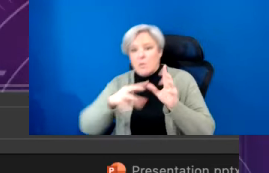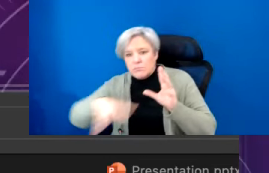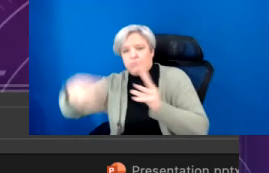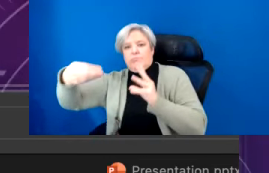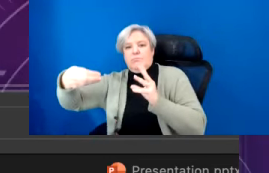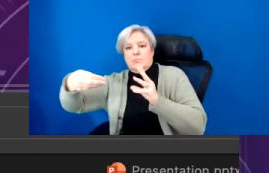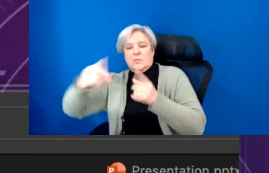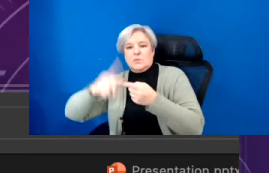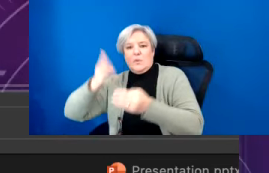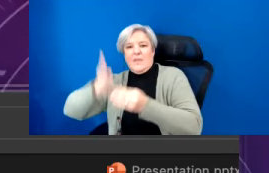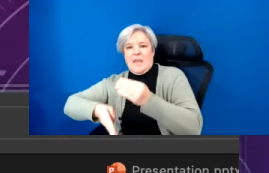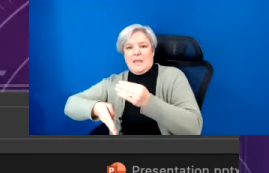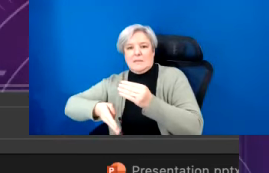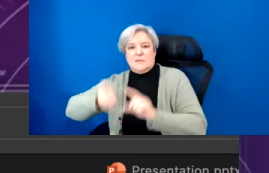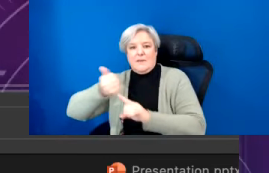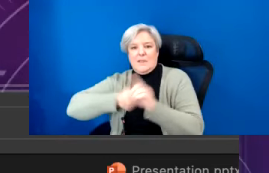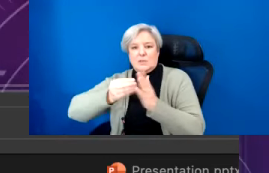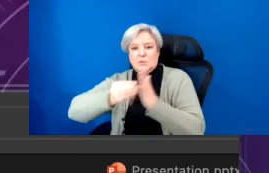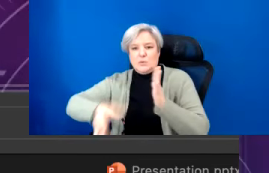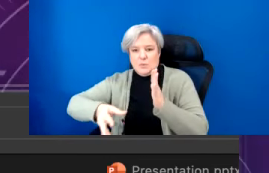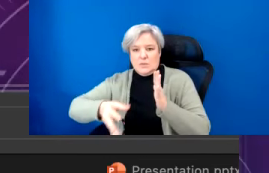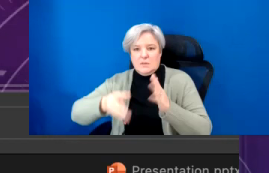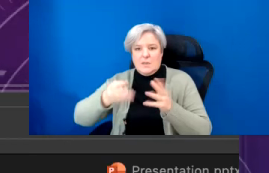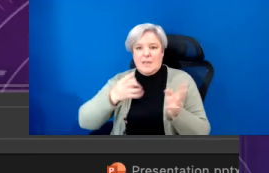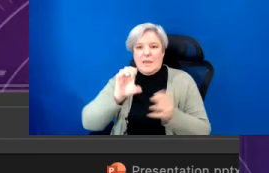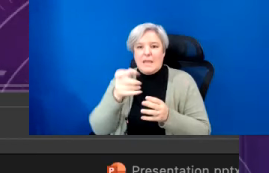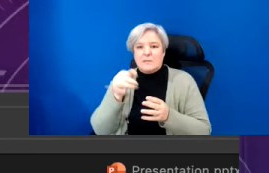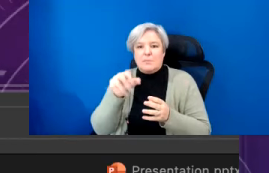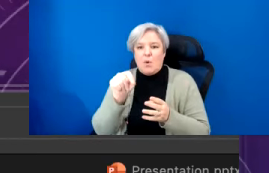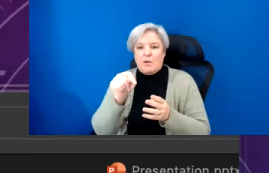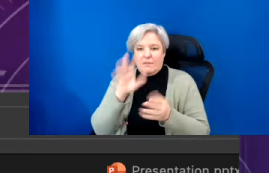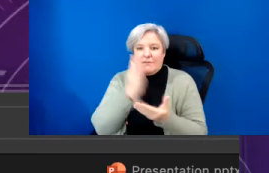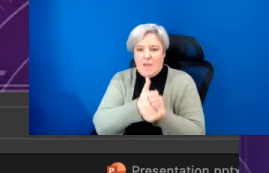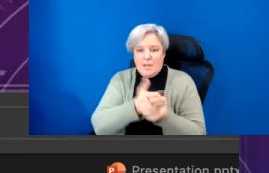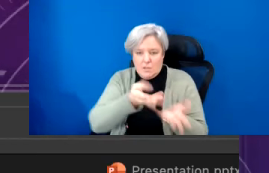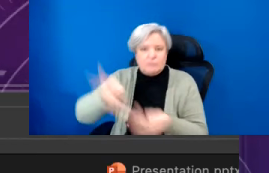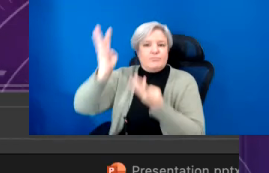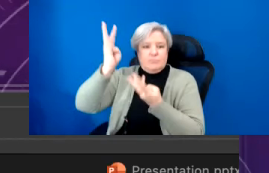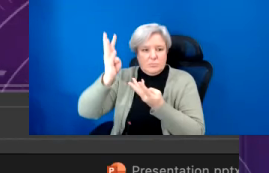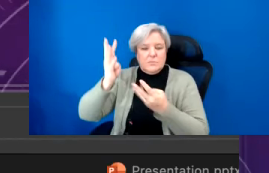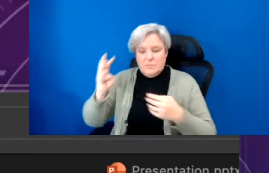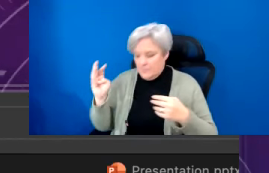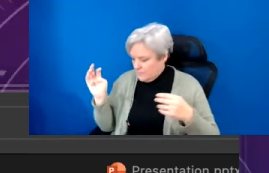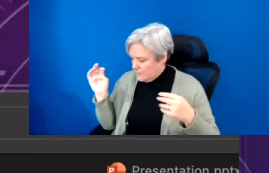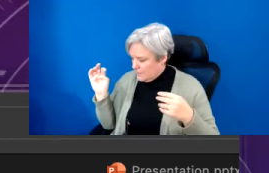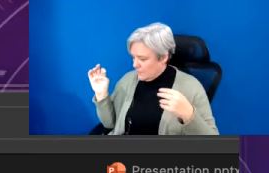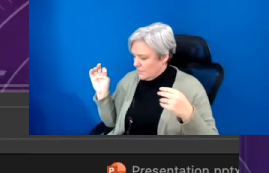end of each to the score in the export file based on the grading scheme that is set and selected in canvas.